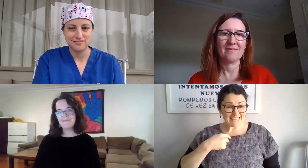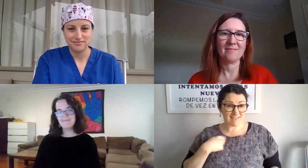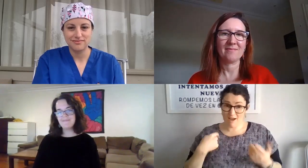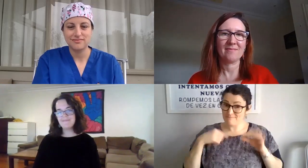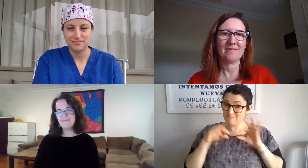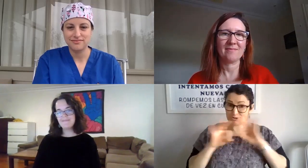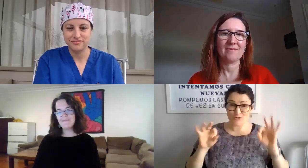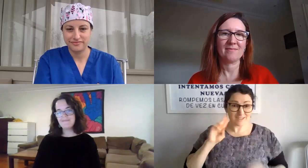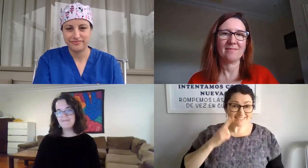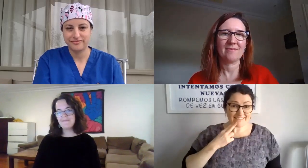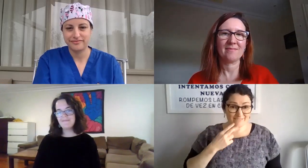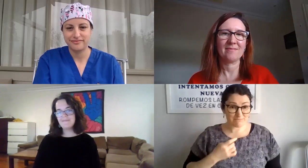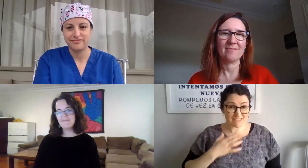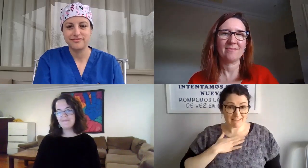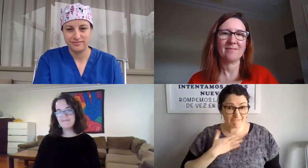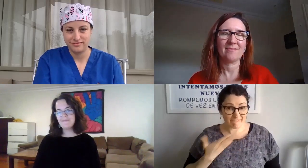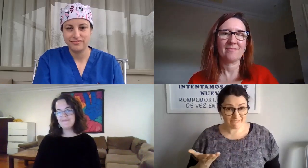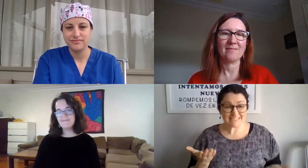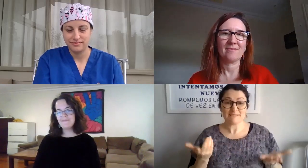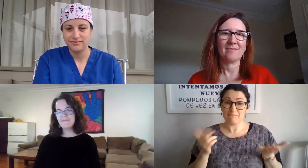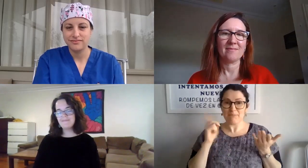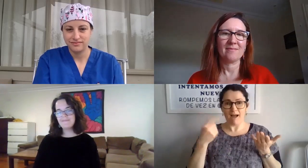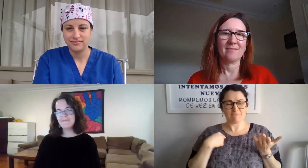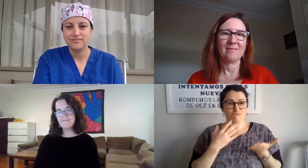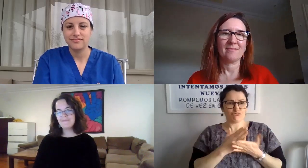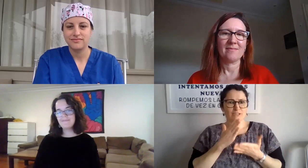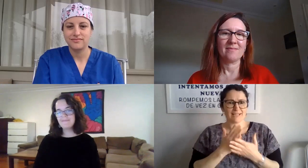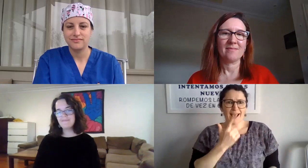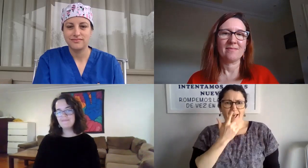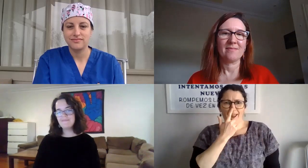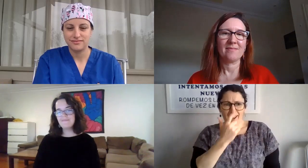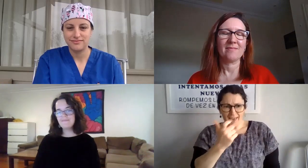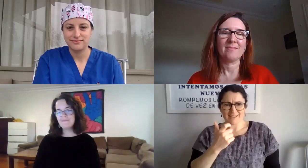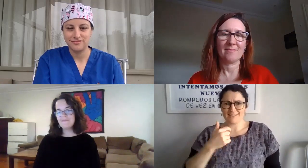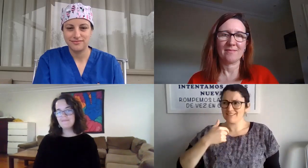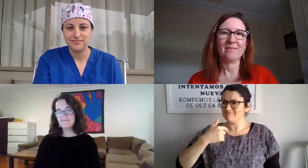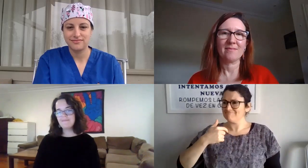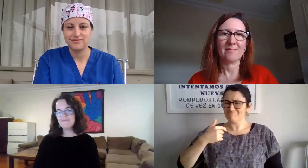And for me I am not myself deaf but still I feel